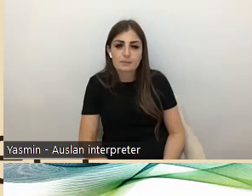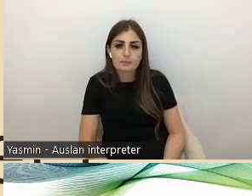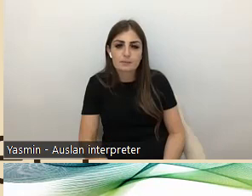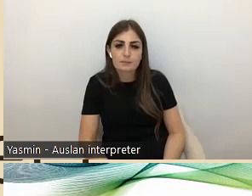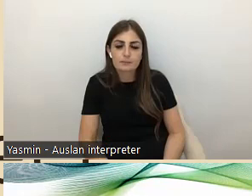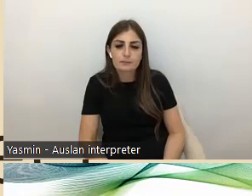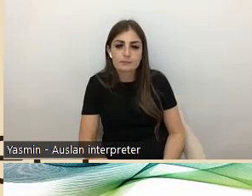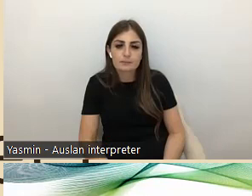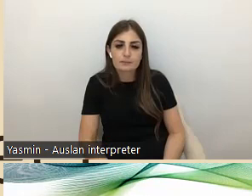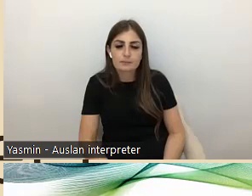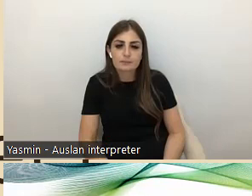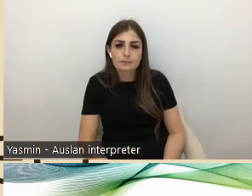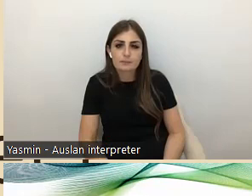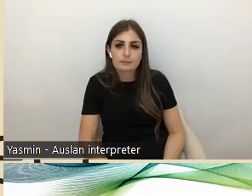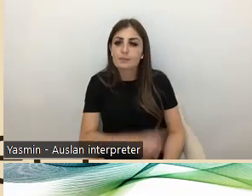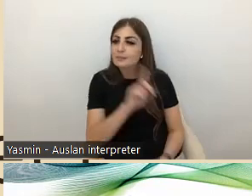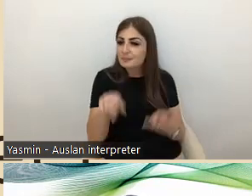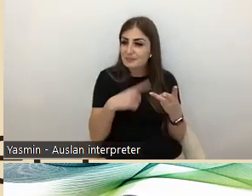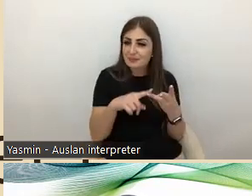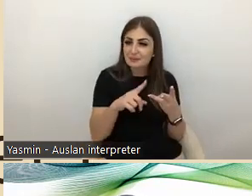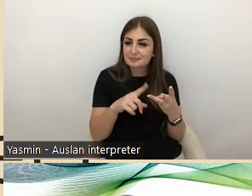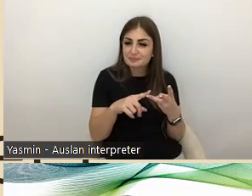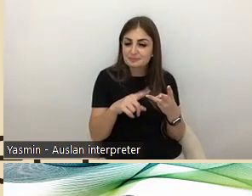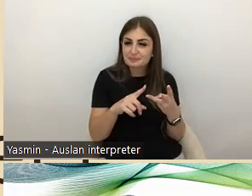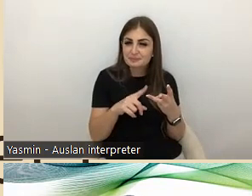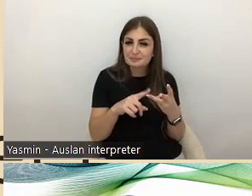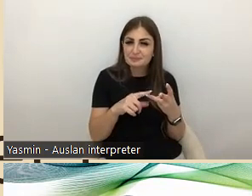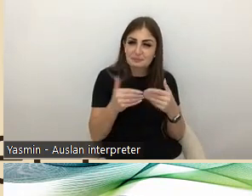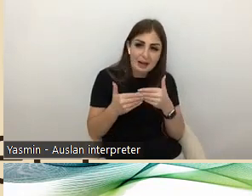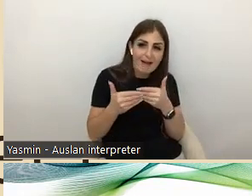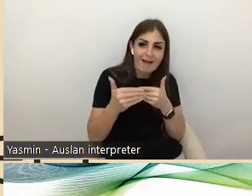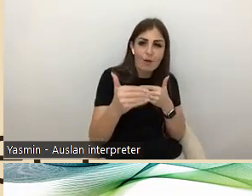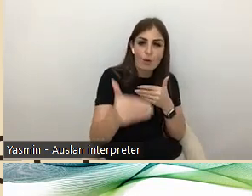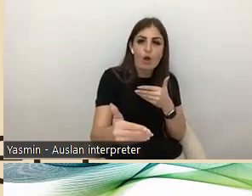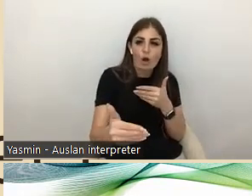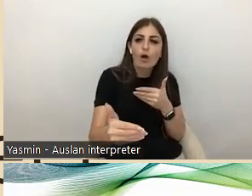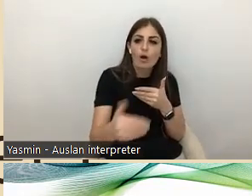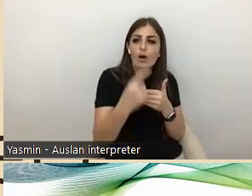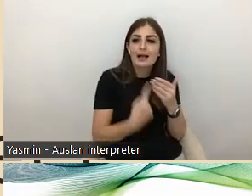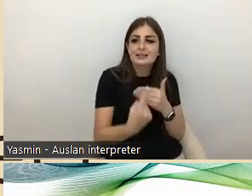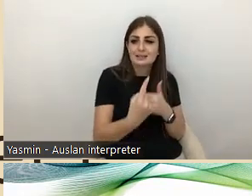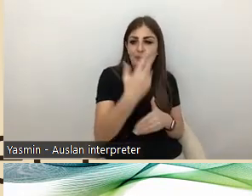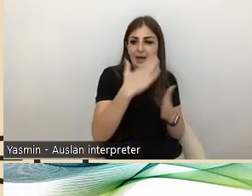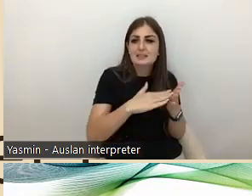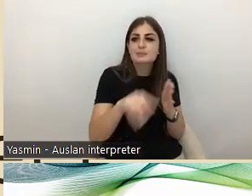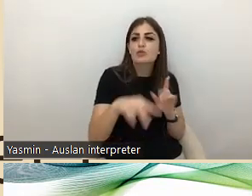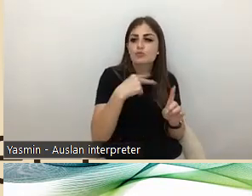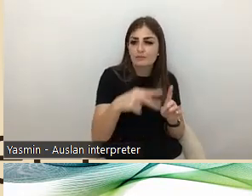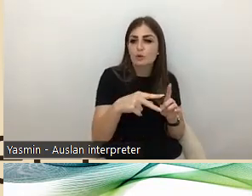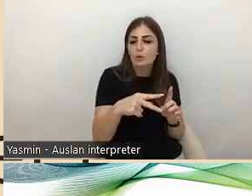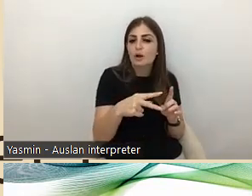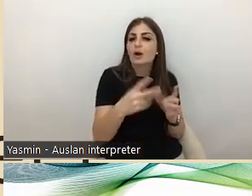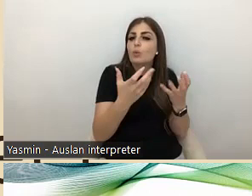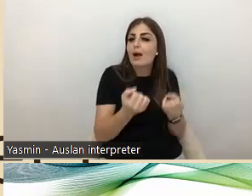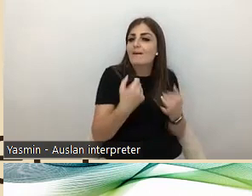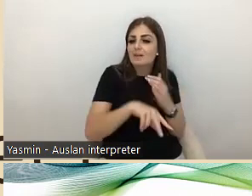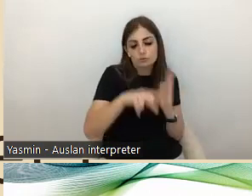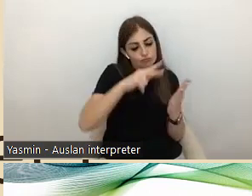The third stage is the length of time that the Independent Expert Reviewer takes to review